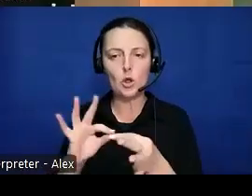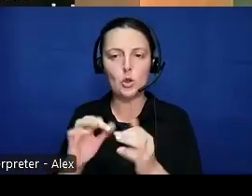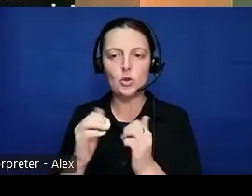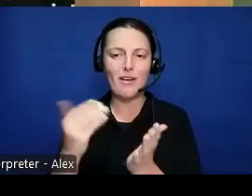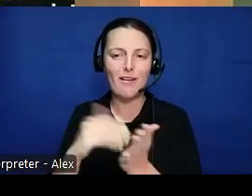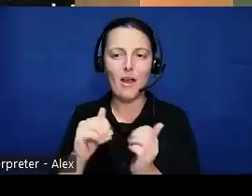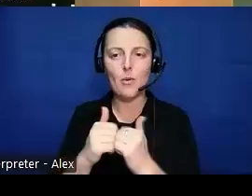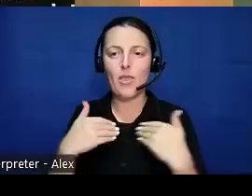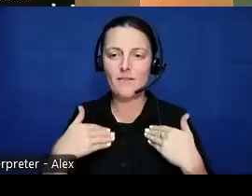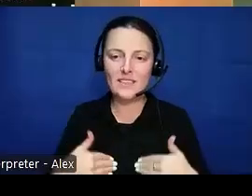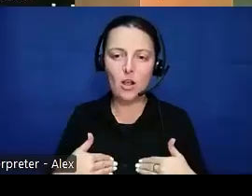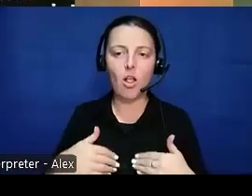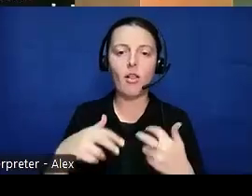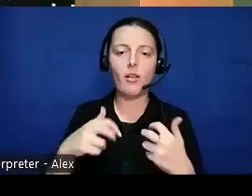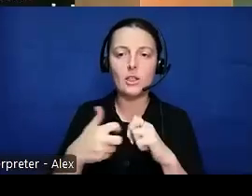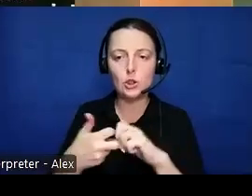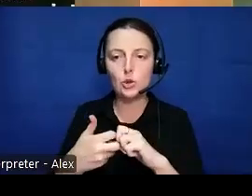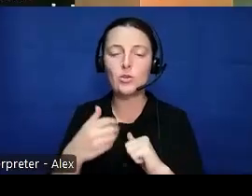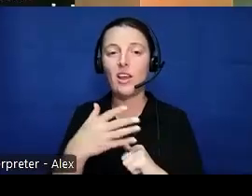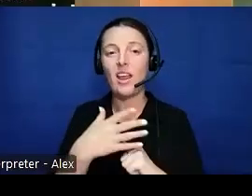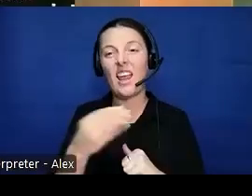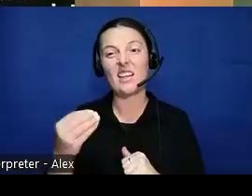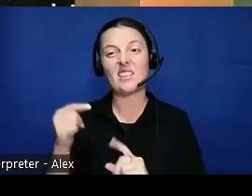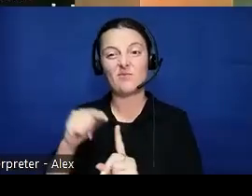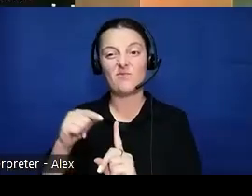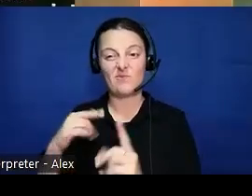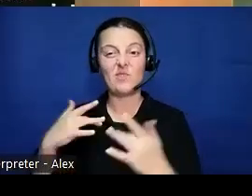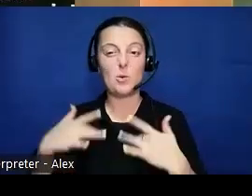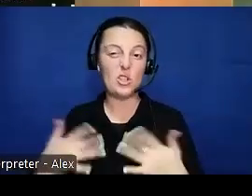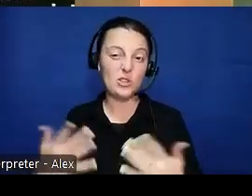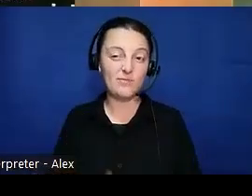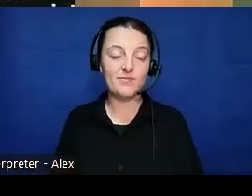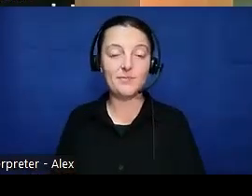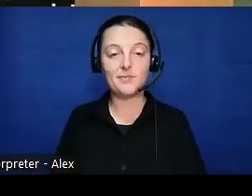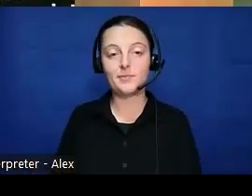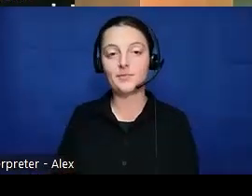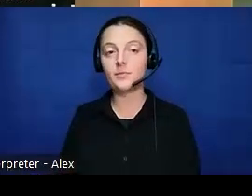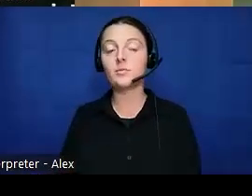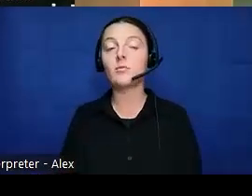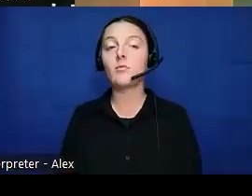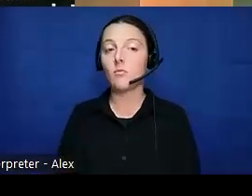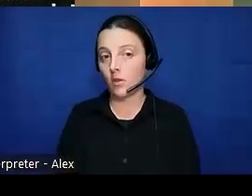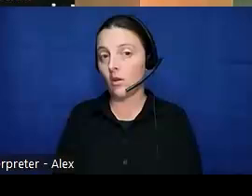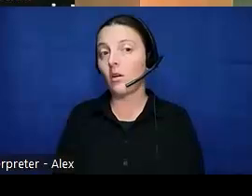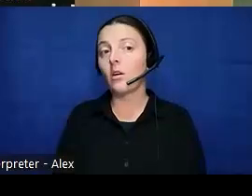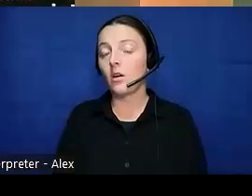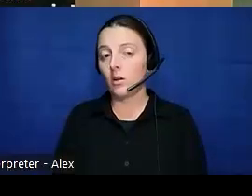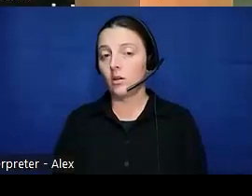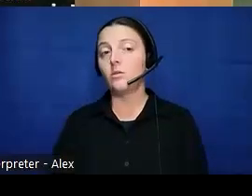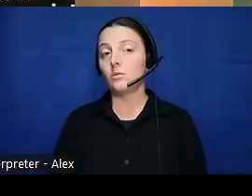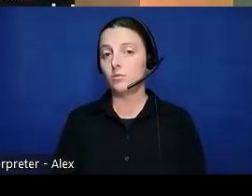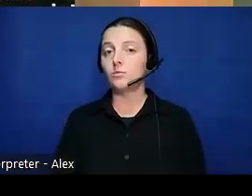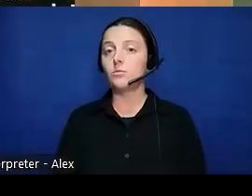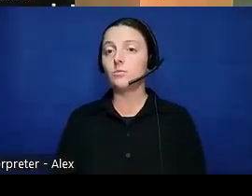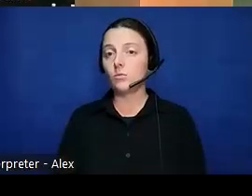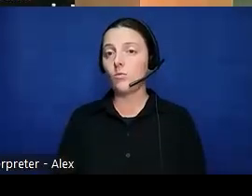ultimately with depression. Um, and all of this was sort of in in what what I was really thinking